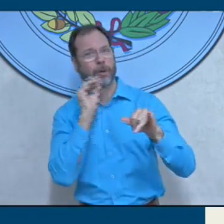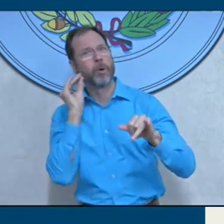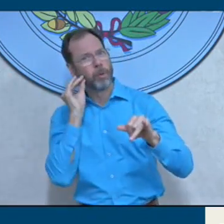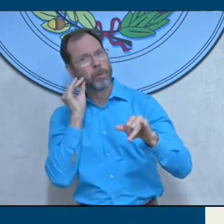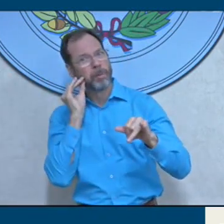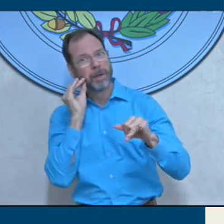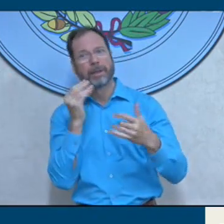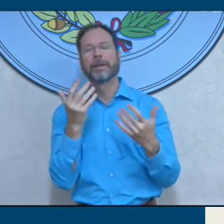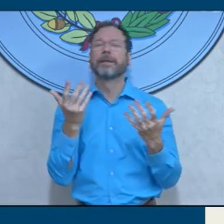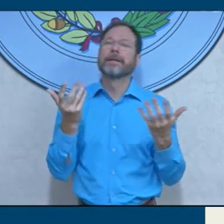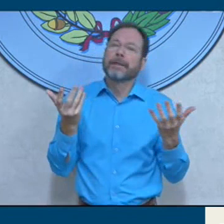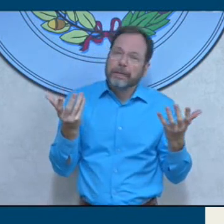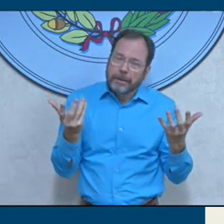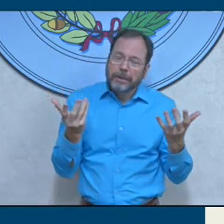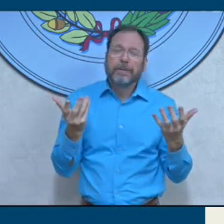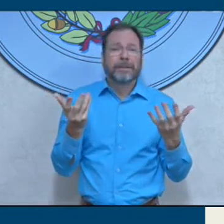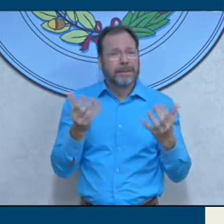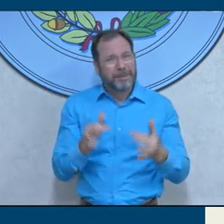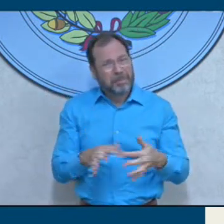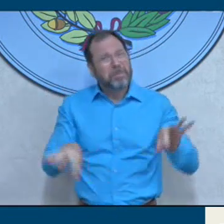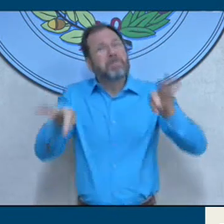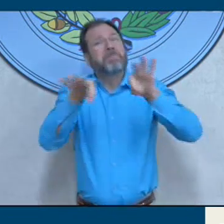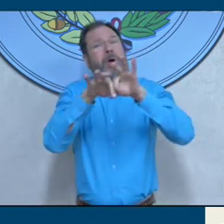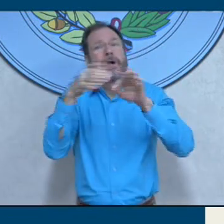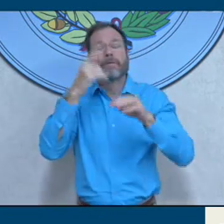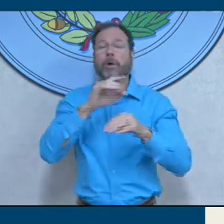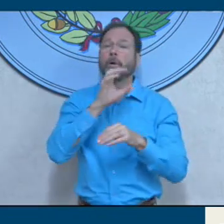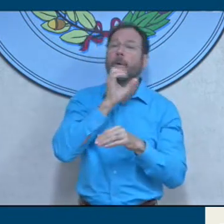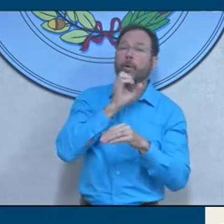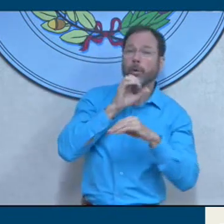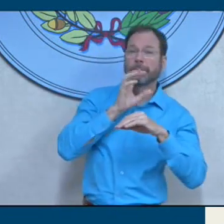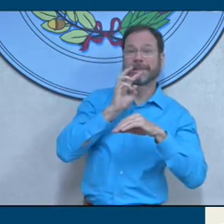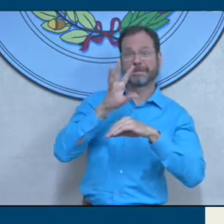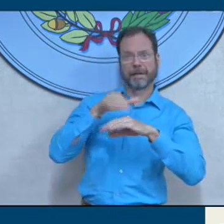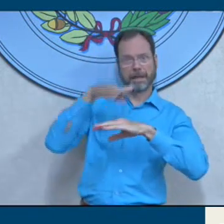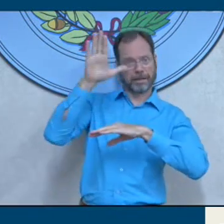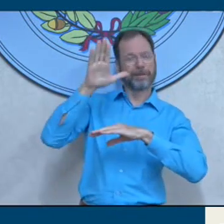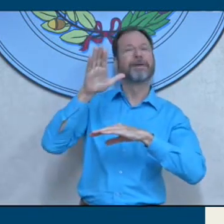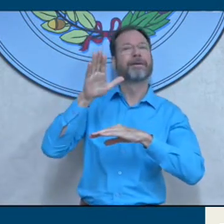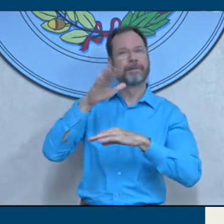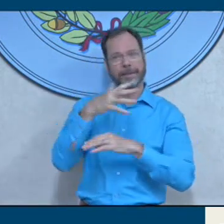OBVIOUS IS. TO STAY AT HOME. MAYBE DO NOT NEED TO GET OUT THE BEST ADVICE IS TO STILL STAY AT HOME. OF COURSE THIS